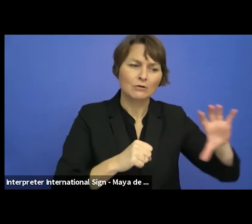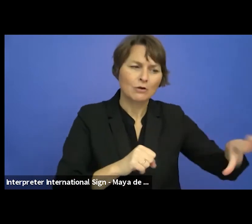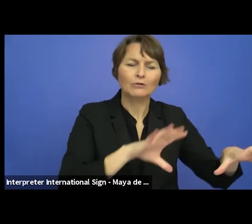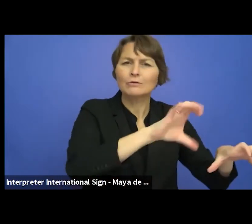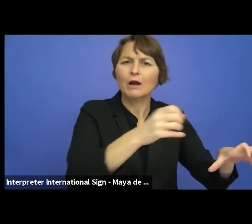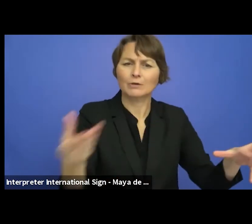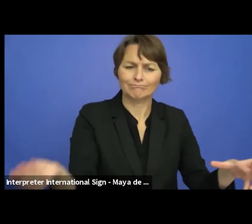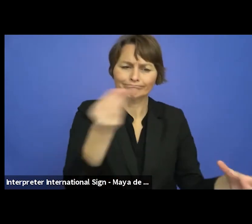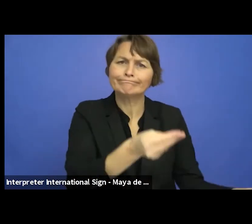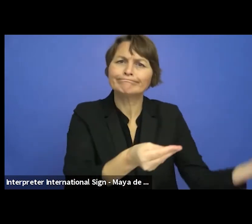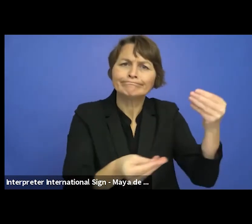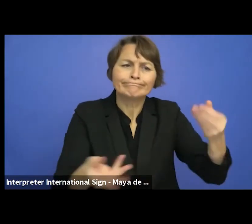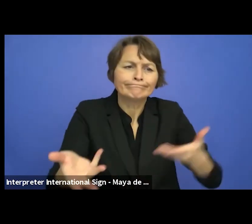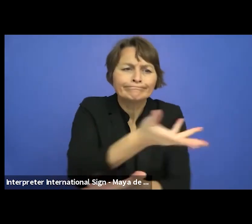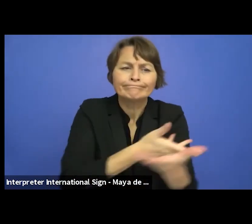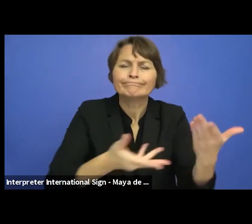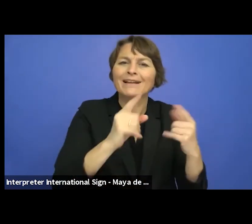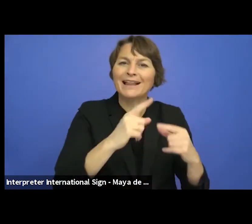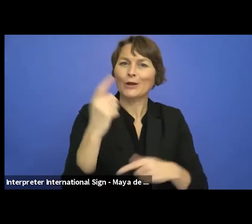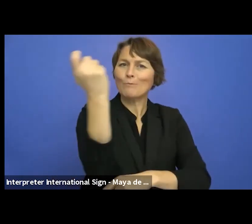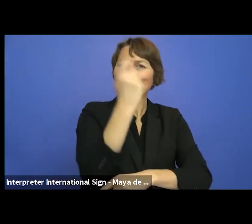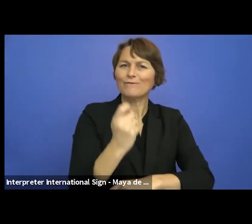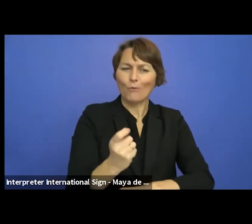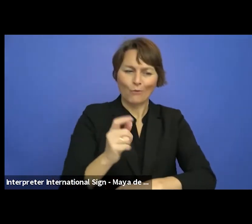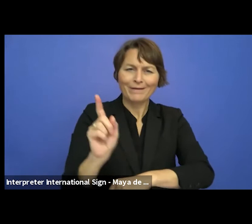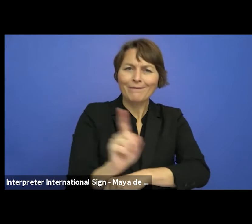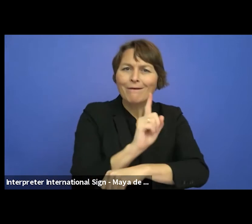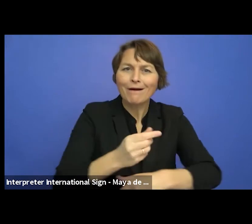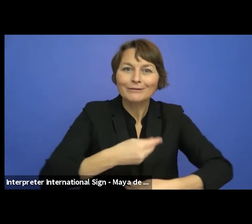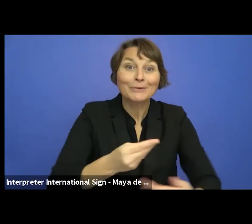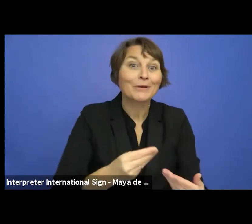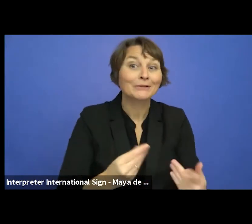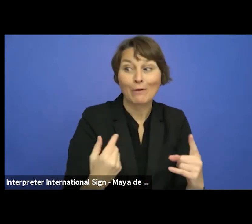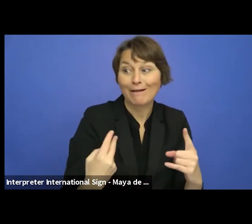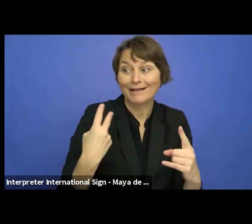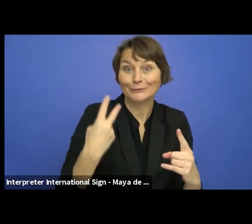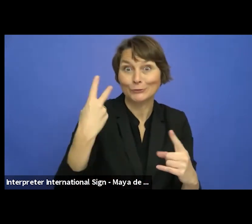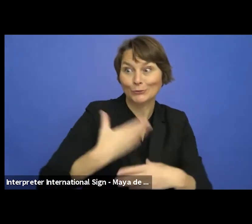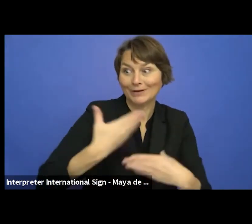arts works and I think that we have some good news, the last two days after the conclusion of